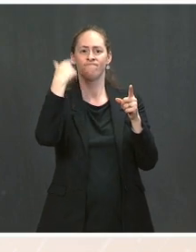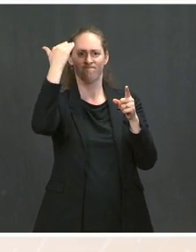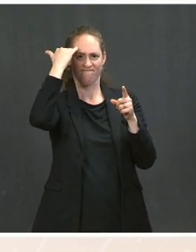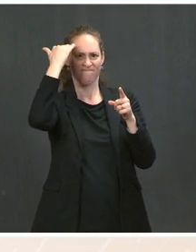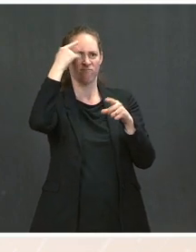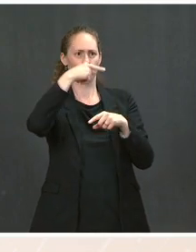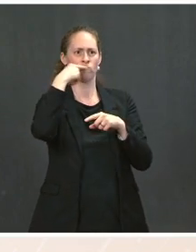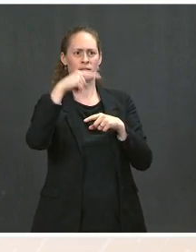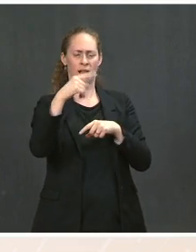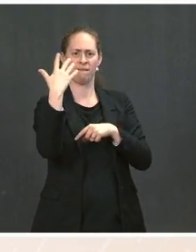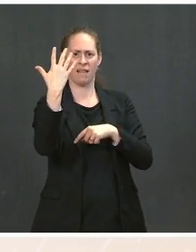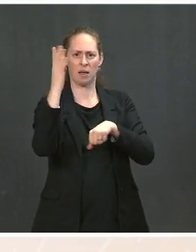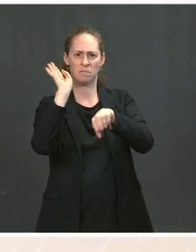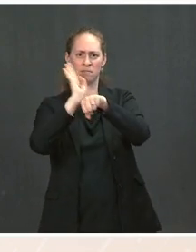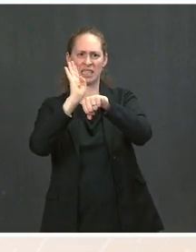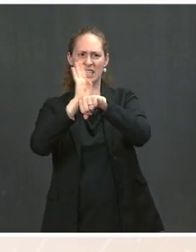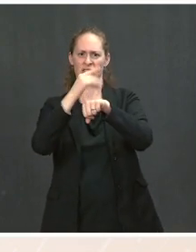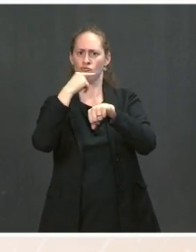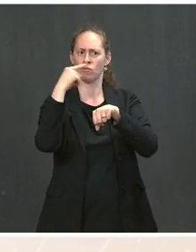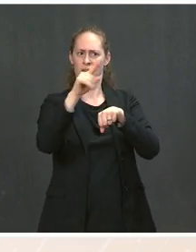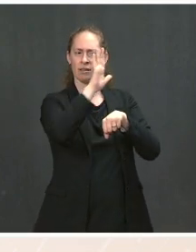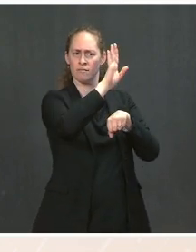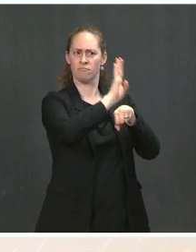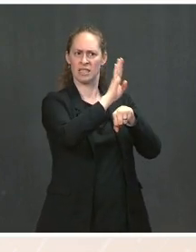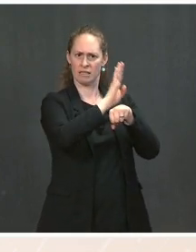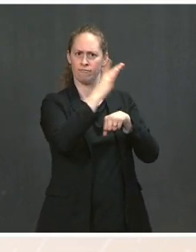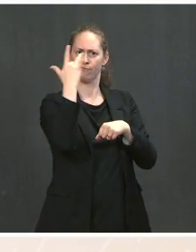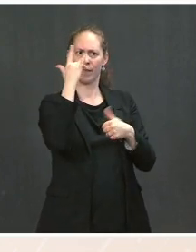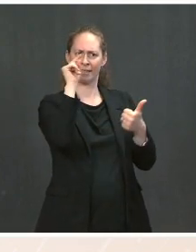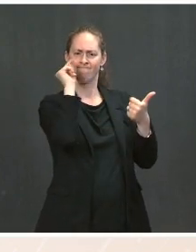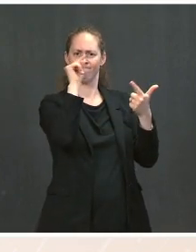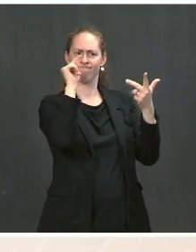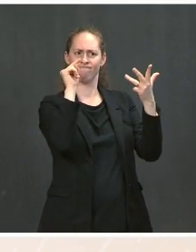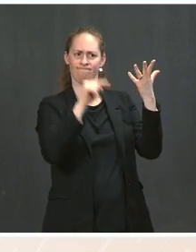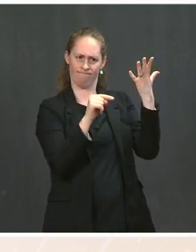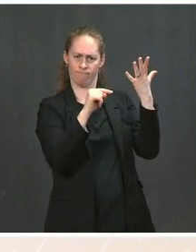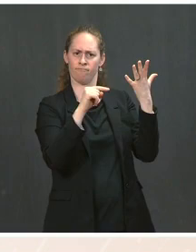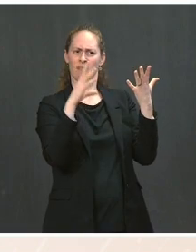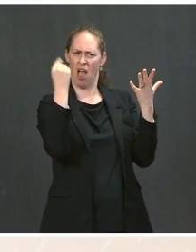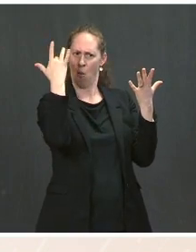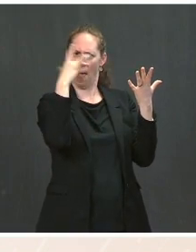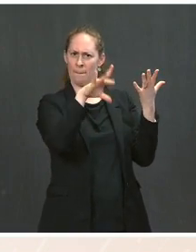why those firms were chosen and what they did to the United States? Ms. Psaki: Well, I would say the firms --